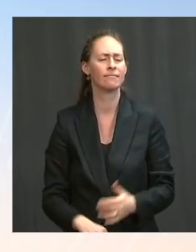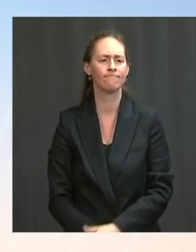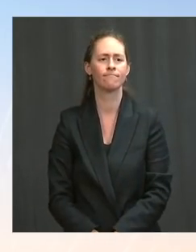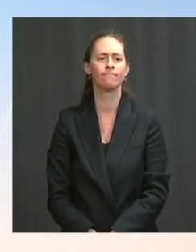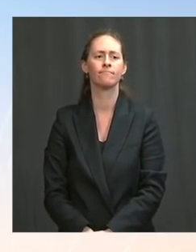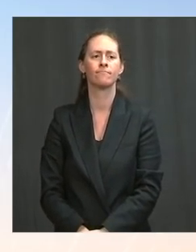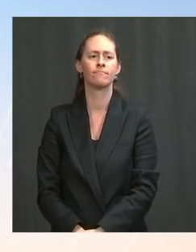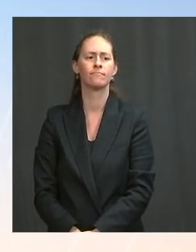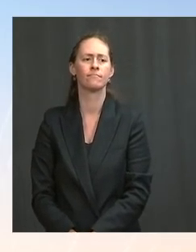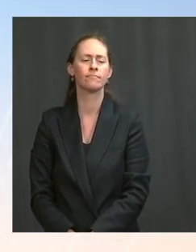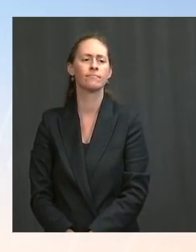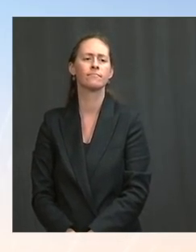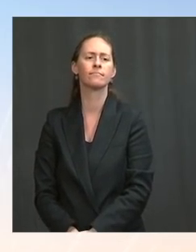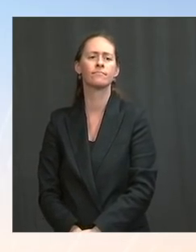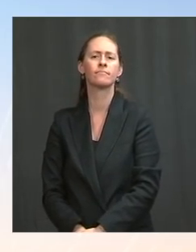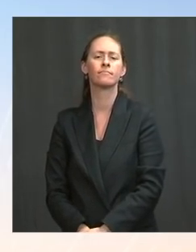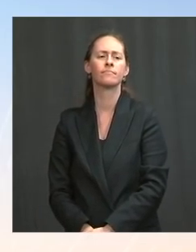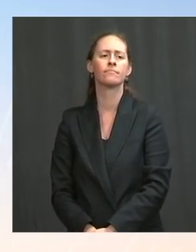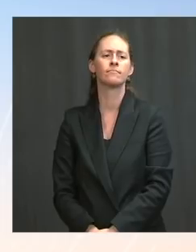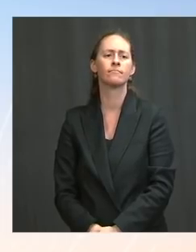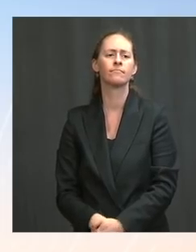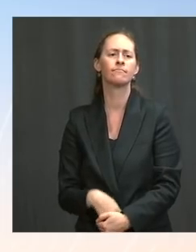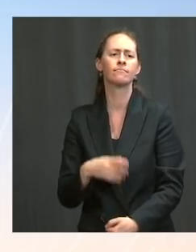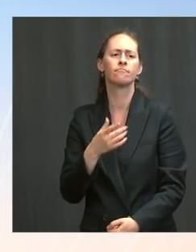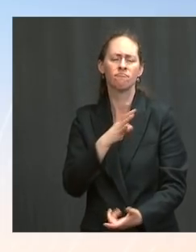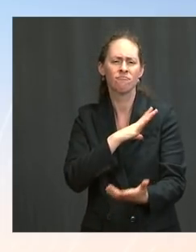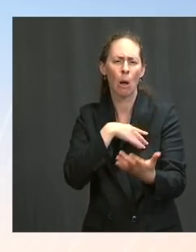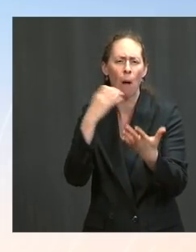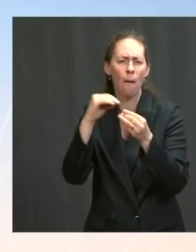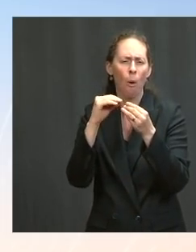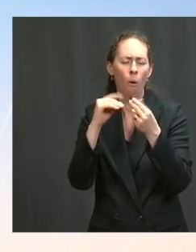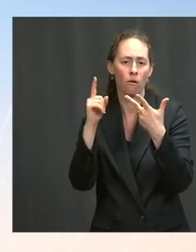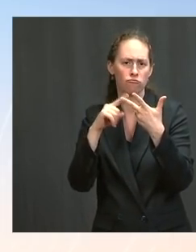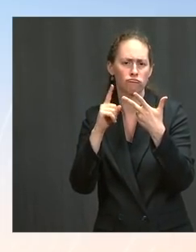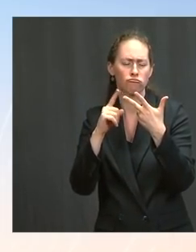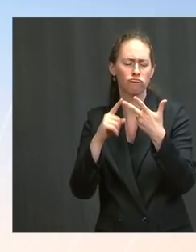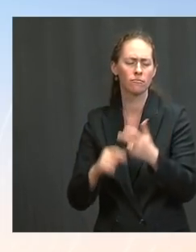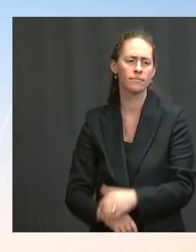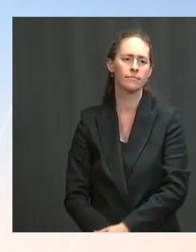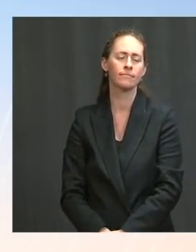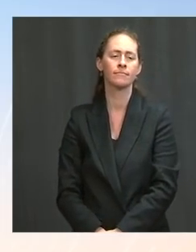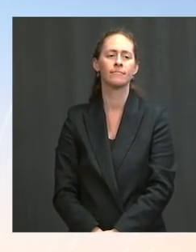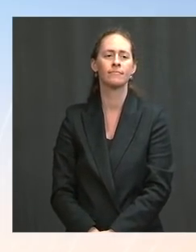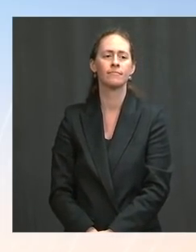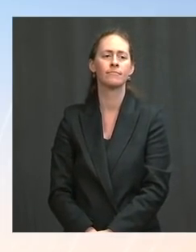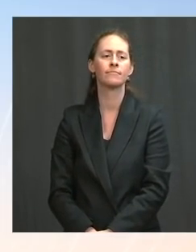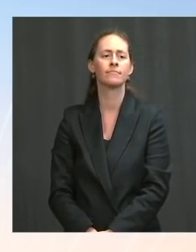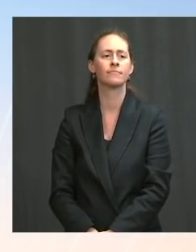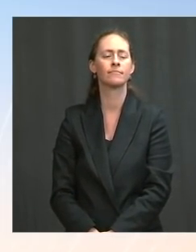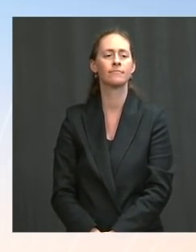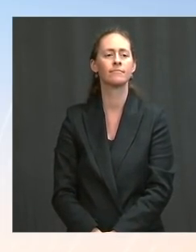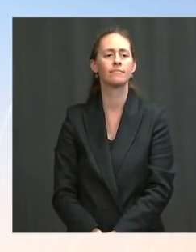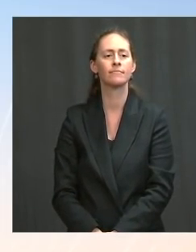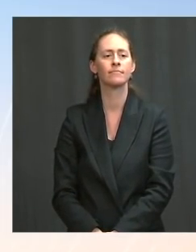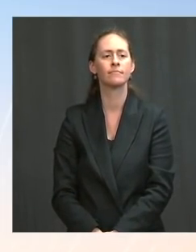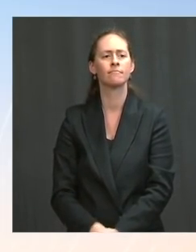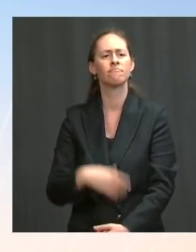again, I'm going back to -- Ms. Psaki: Go ahead. The Press: -- the issue that I asked -- leaning in: It seems that the President is doing more, but is there a concern if the President leans